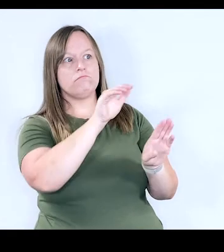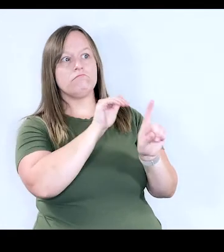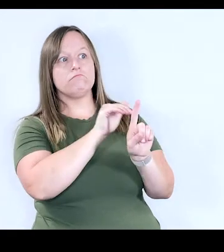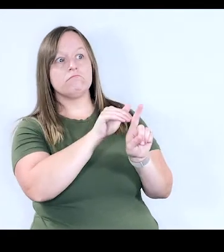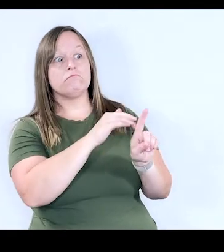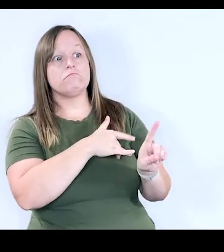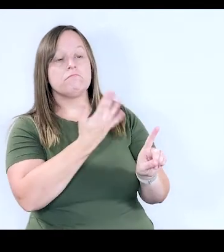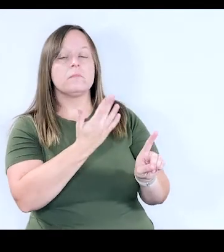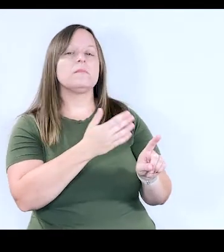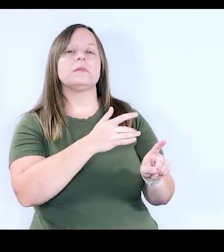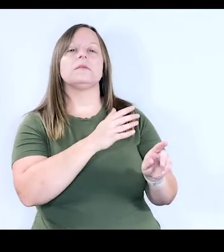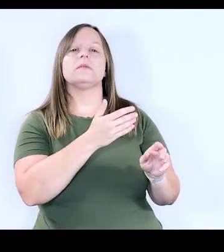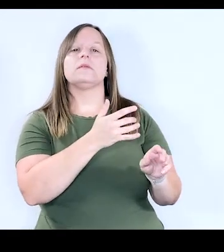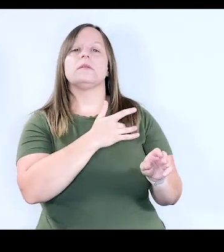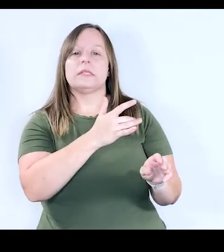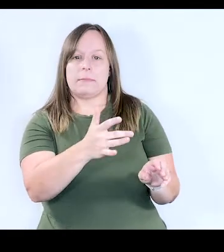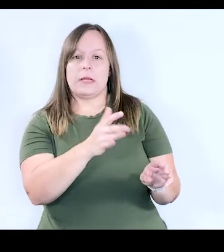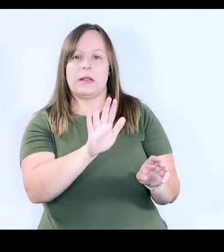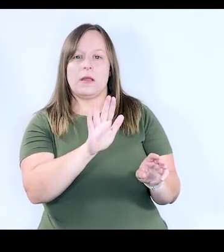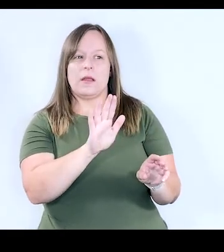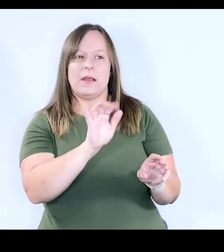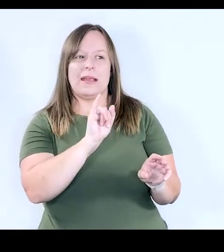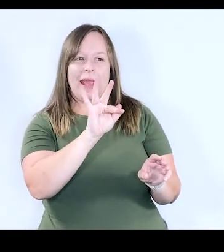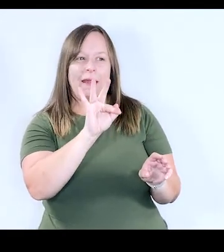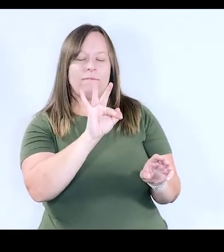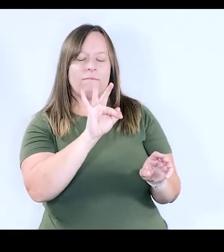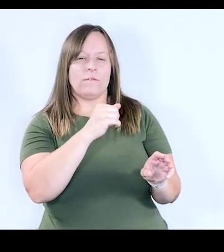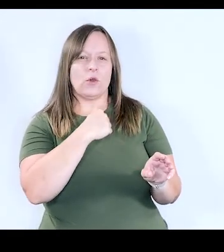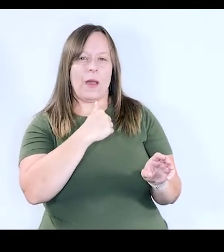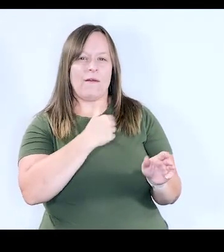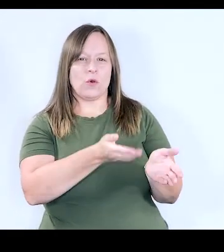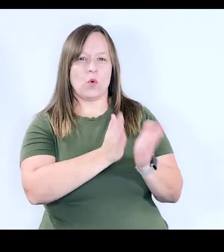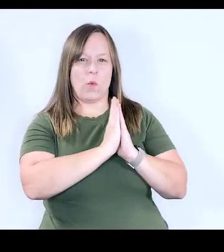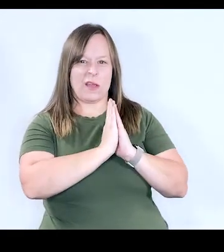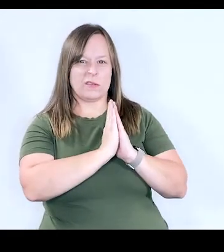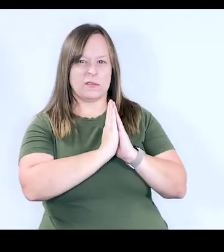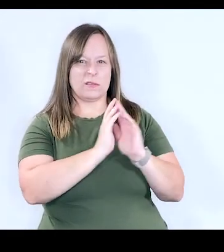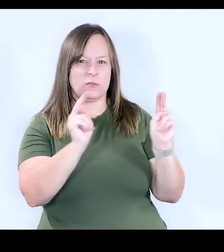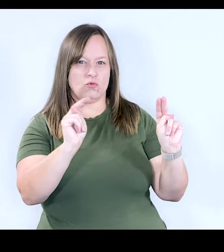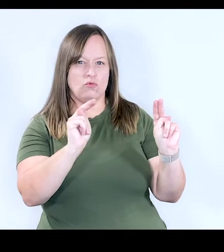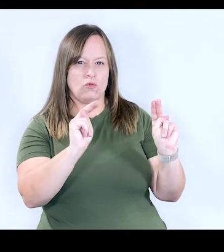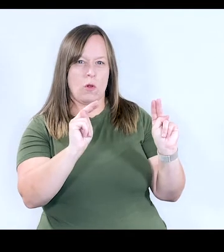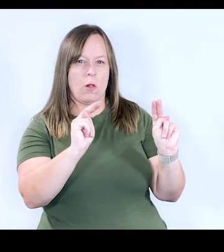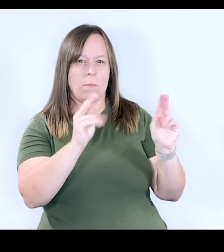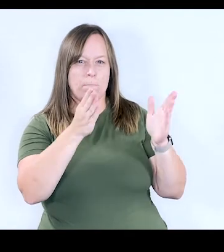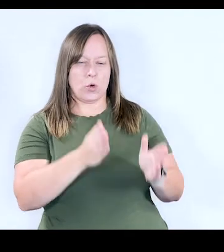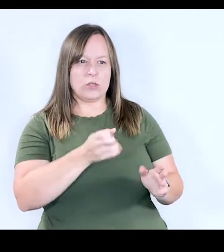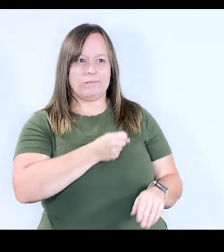In general, if it needs to rise to the level of requesting an impartial hearing, there is a statute